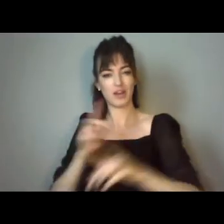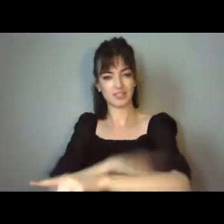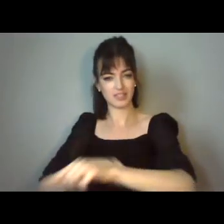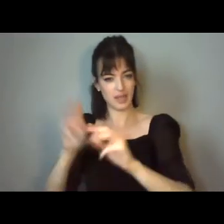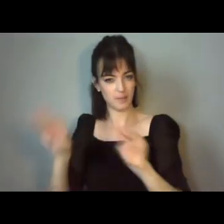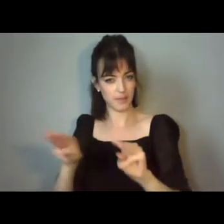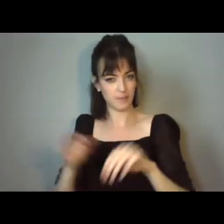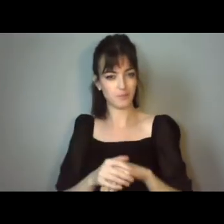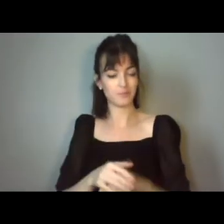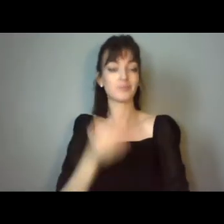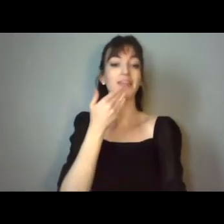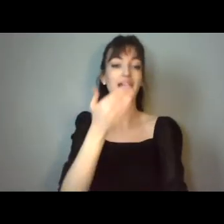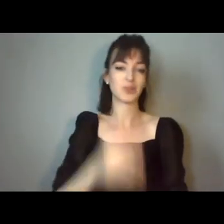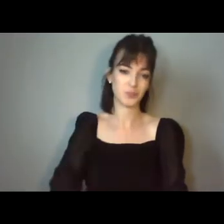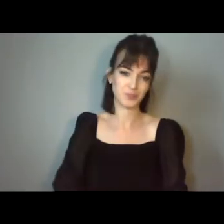Thank you. >>: